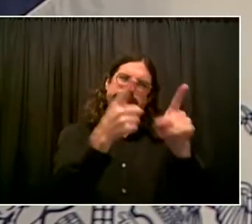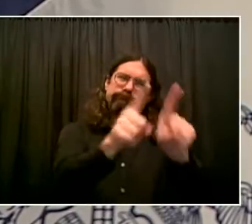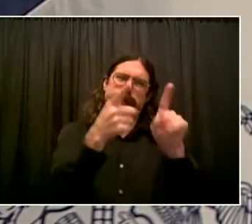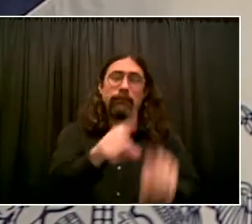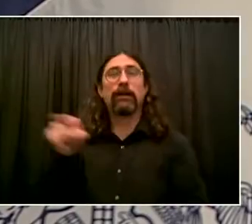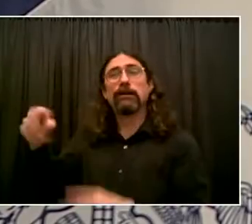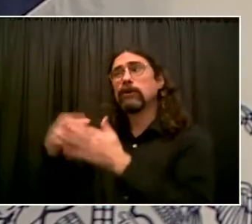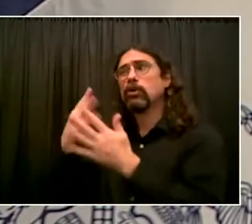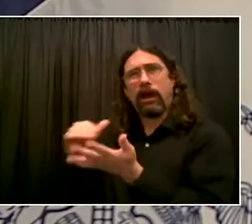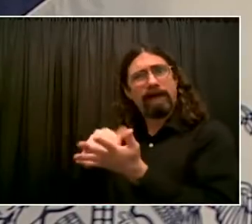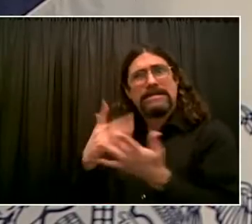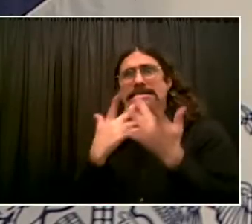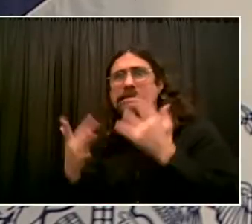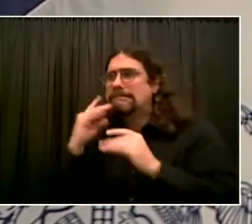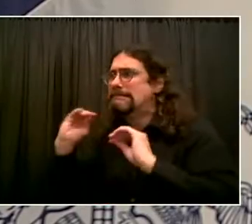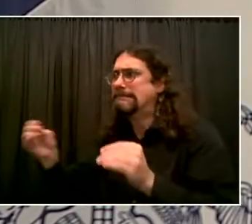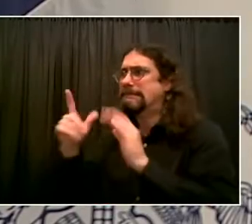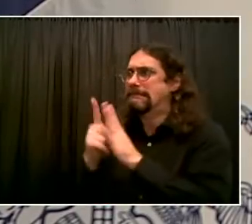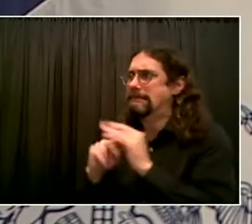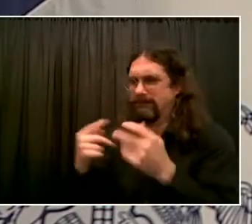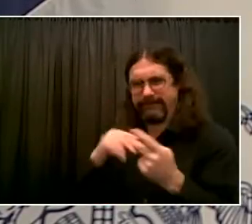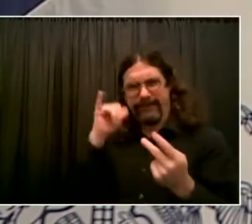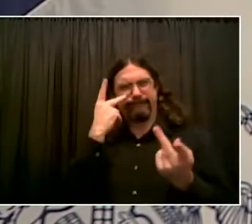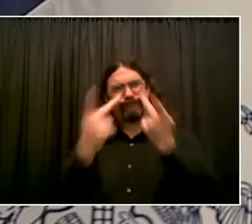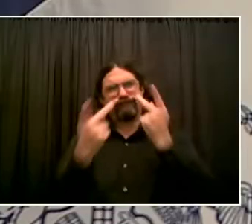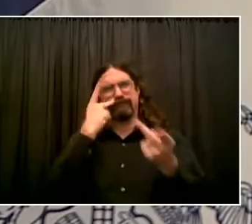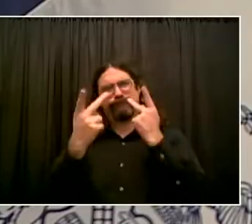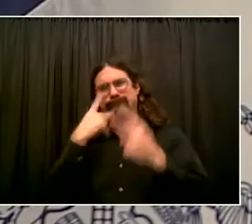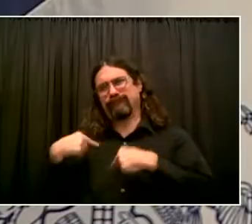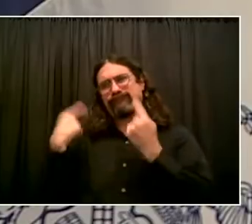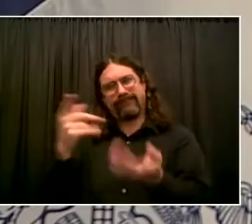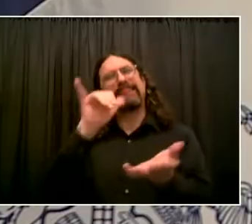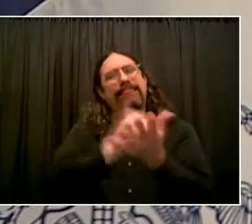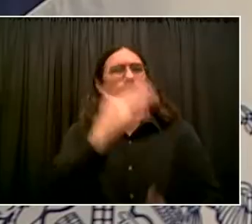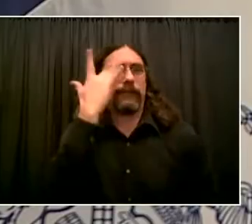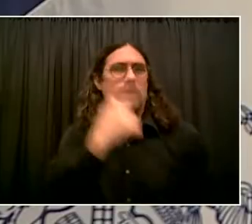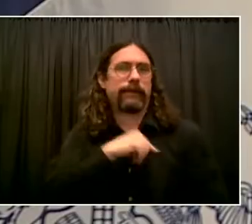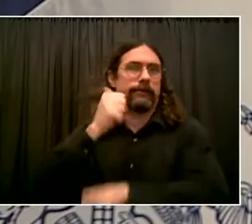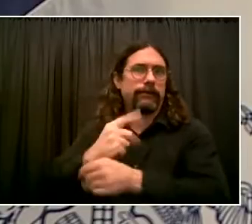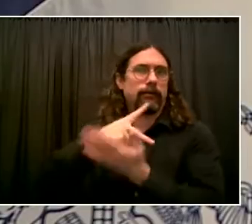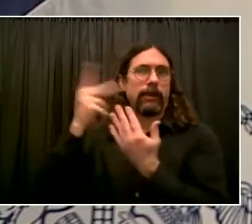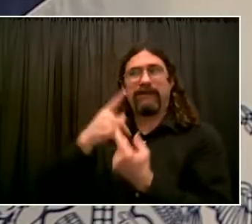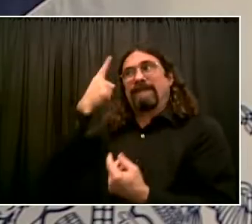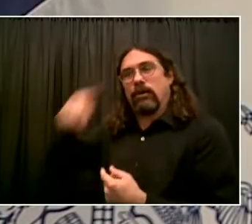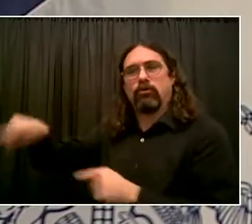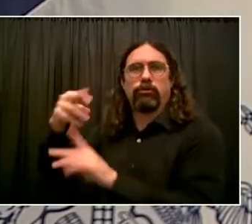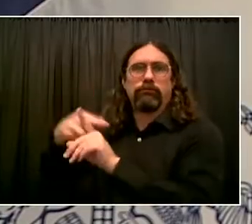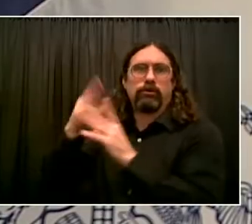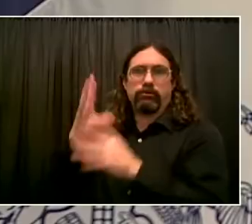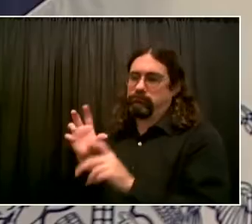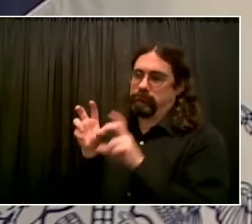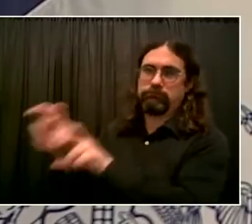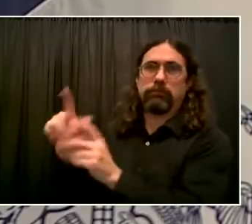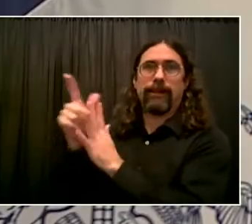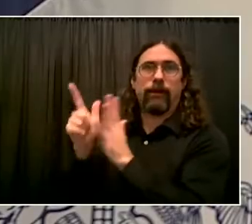NOT. ATHT WAS THE IALMBANCE HTAT HAD TO BE ADDRESSED. REPRESENTATION OF BOTH SIS DE HELPS EVERYONE BECAUSE IT CREATES A DIALOGUE TOWARDS SOLUTIONS. GENERALLY, OBVIOUSLY, PRAIVTE